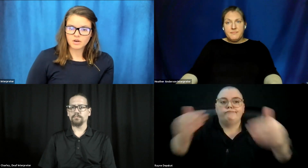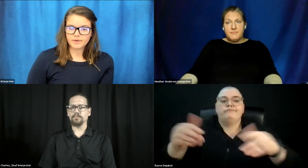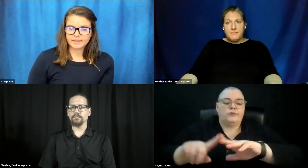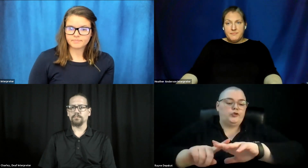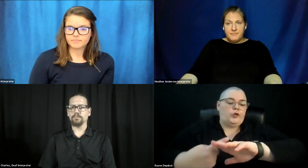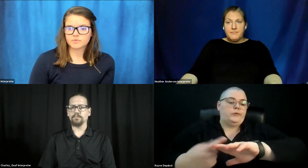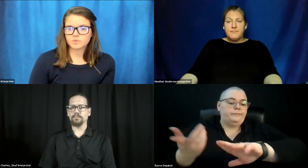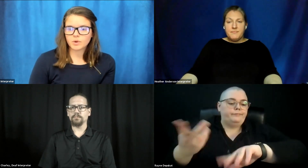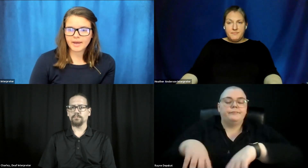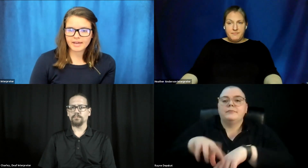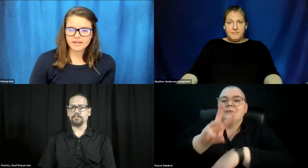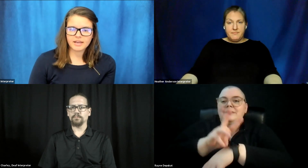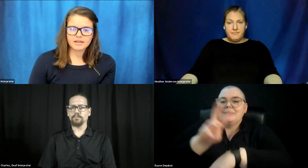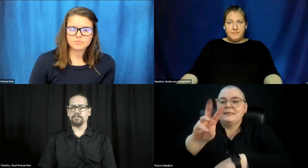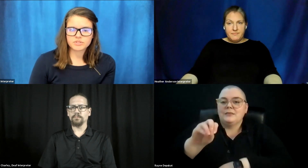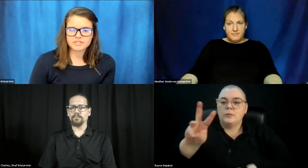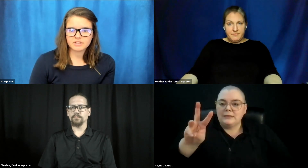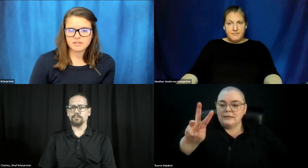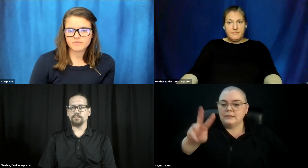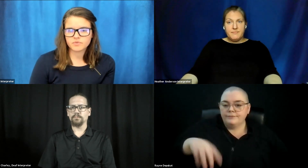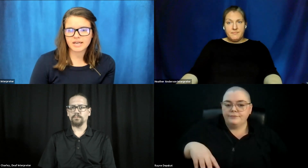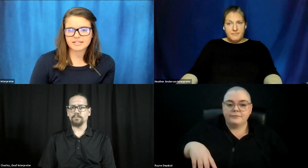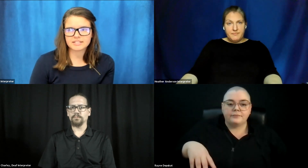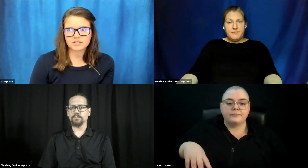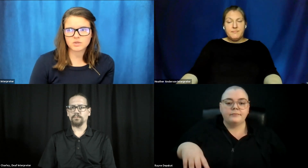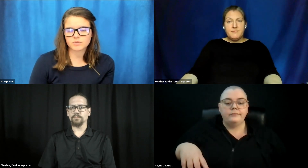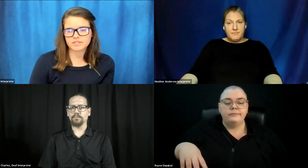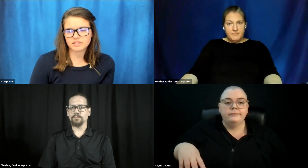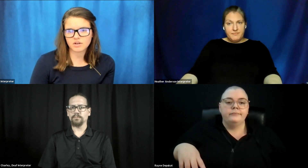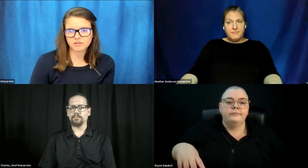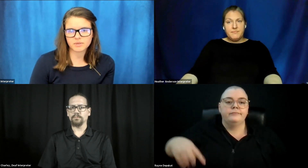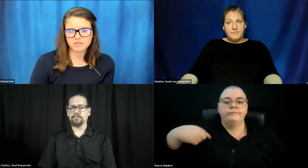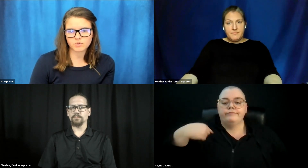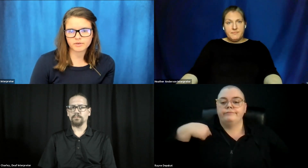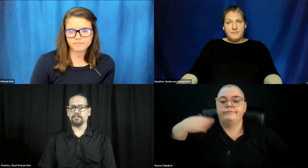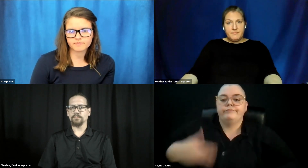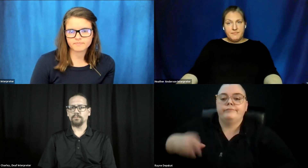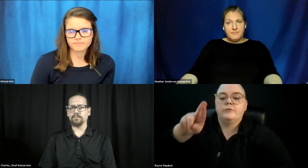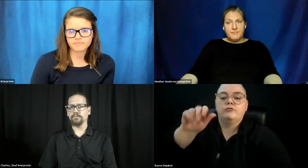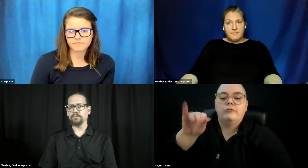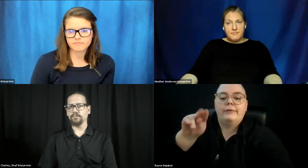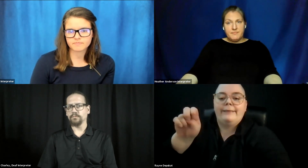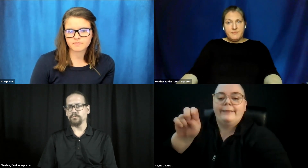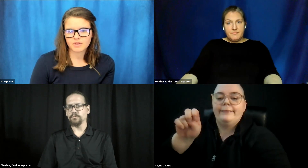Okay, so go ahead and proceed at 606 call the meeting to order.